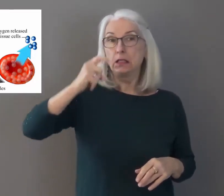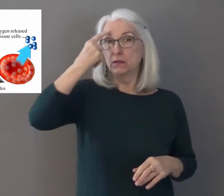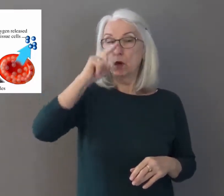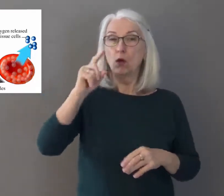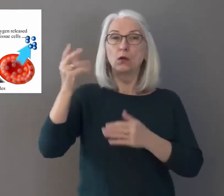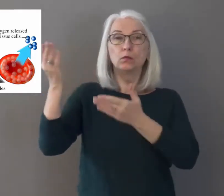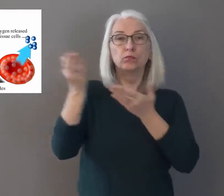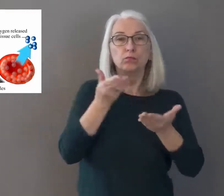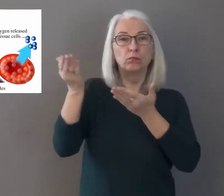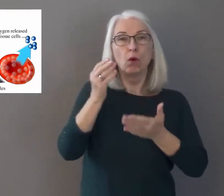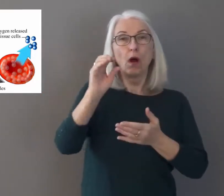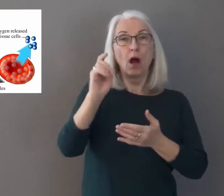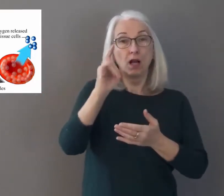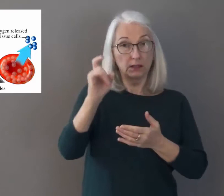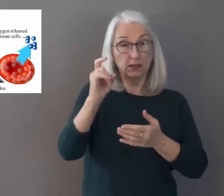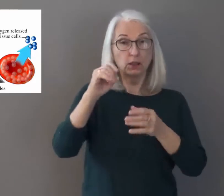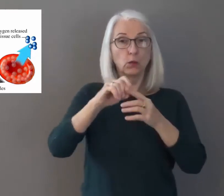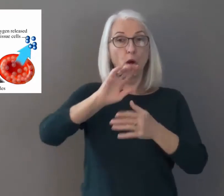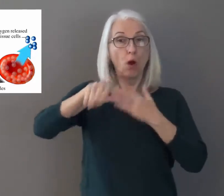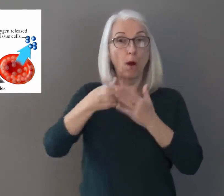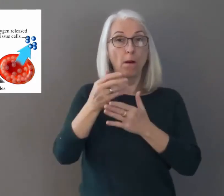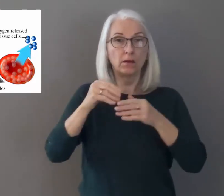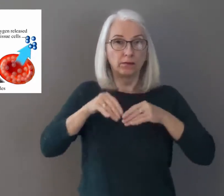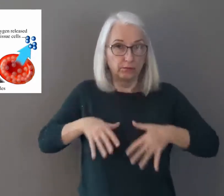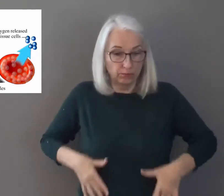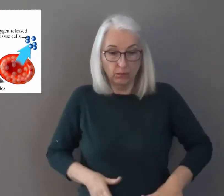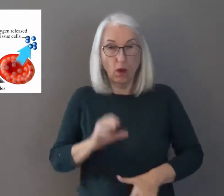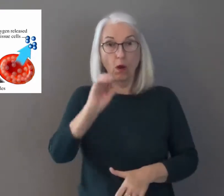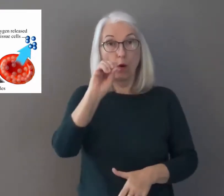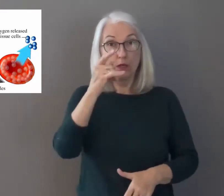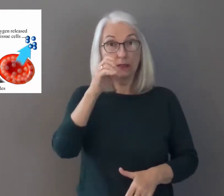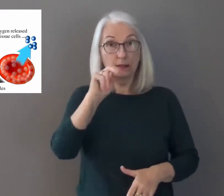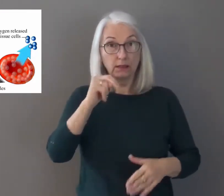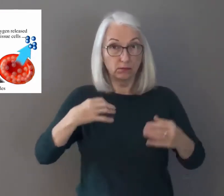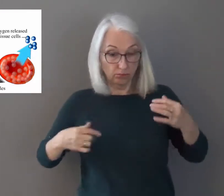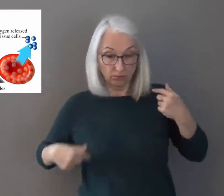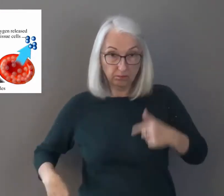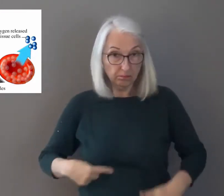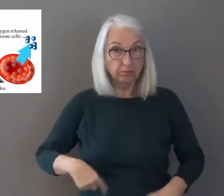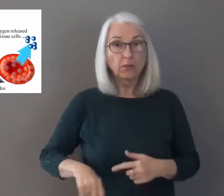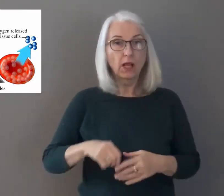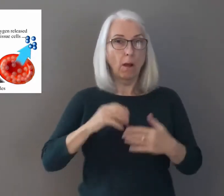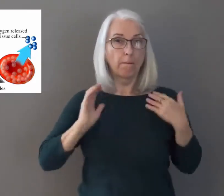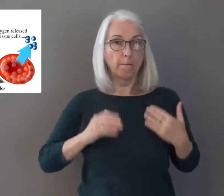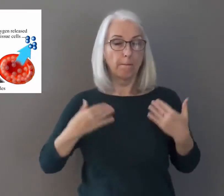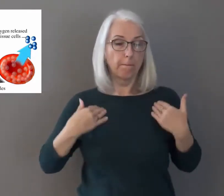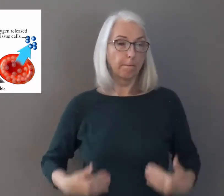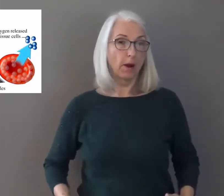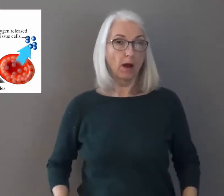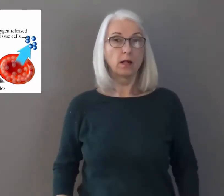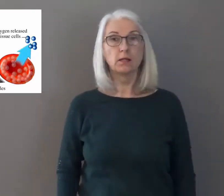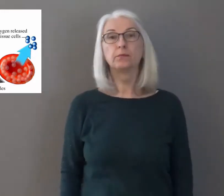transport oxygen to all the vital organs of our body.